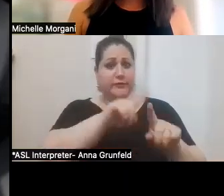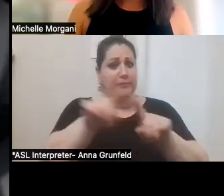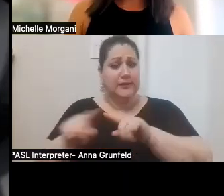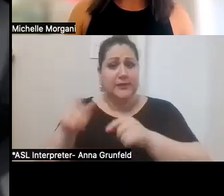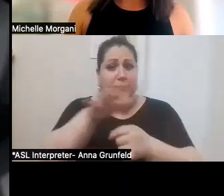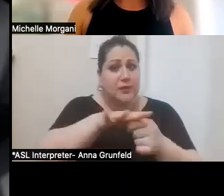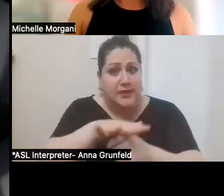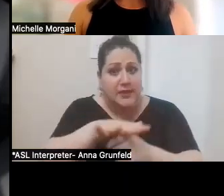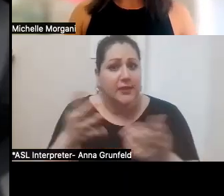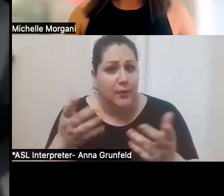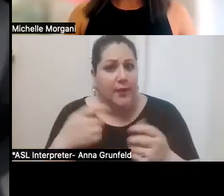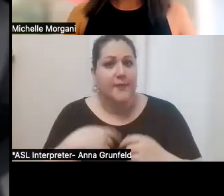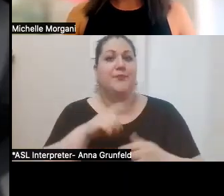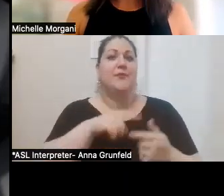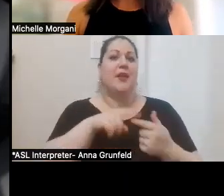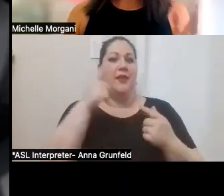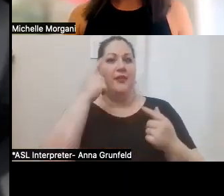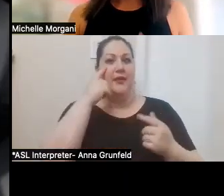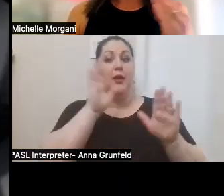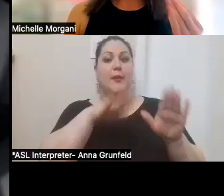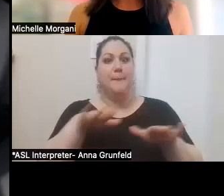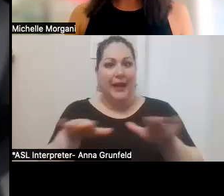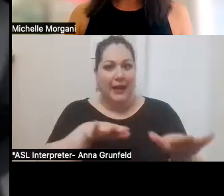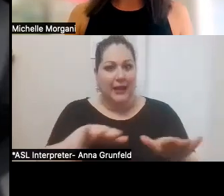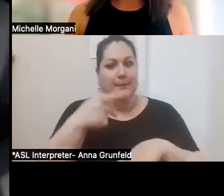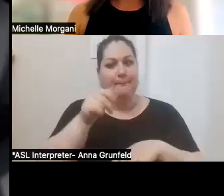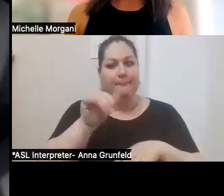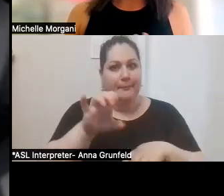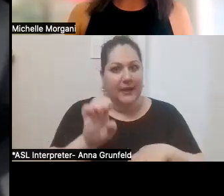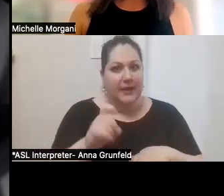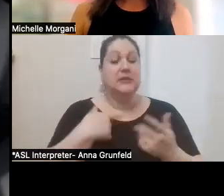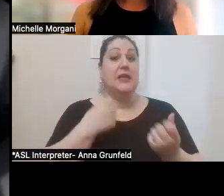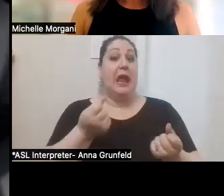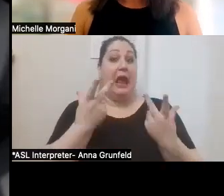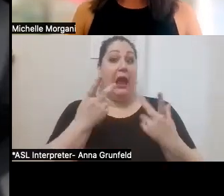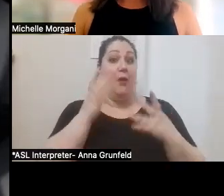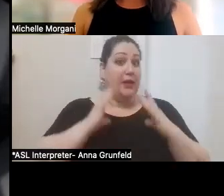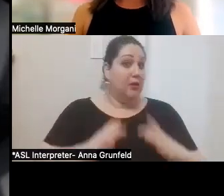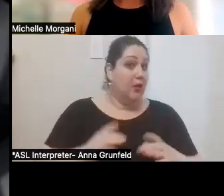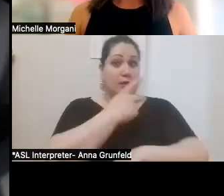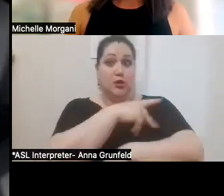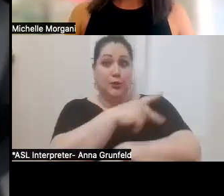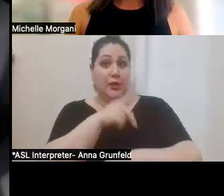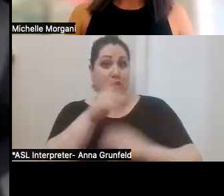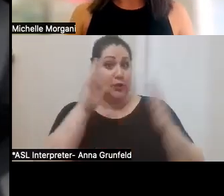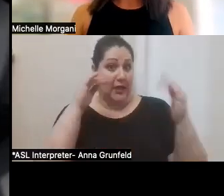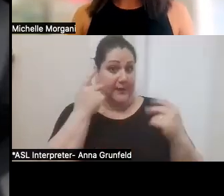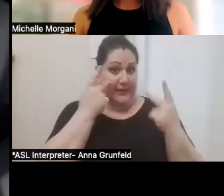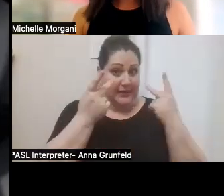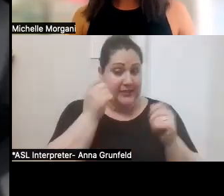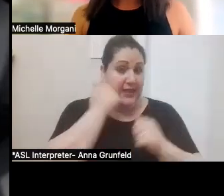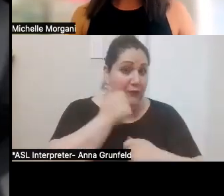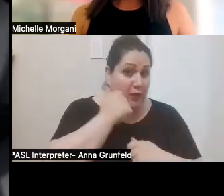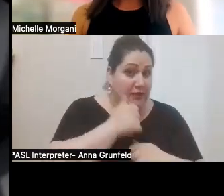So how many how many clients are patients are they expected to see? What are the number of hours they are required in a day?